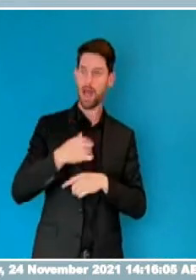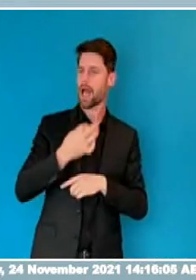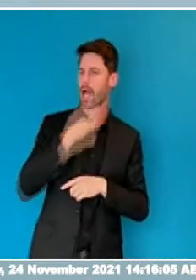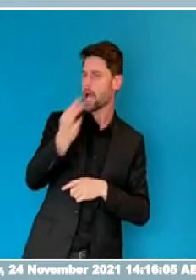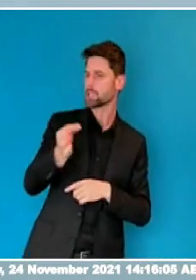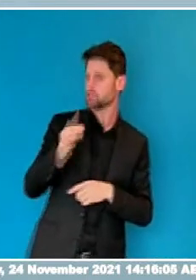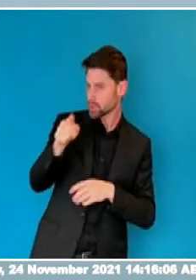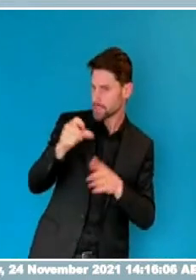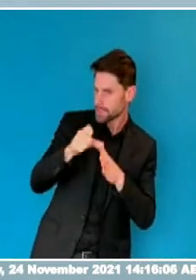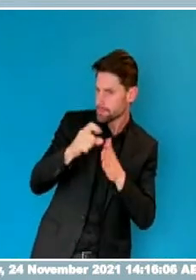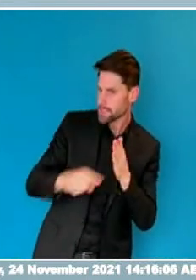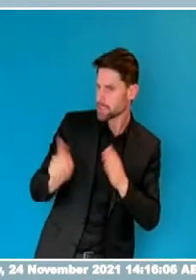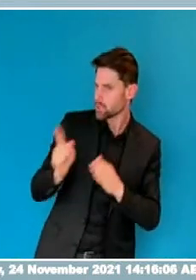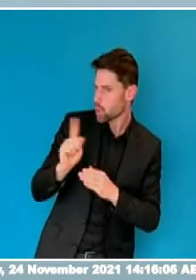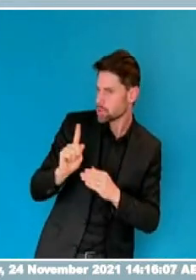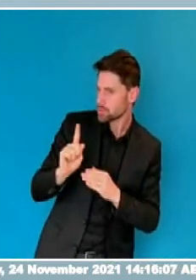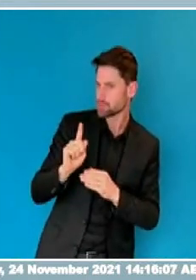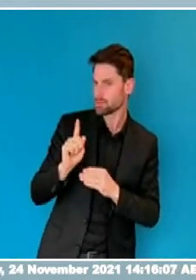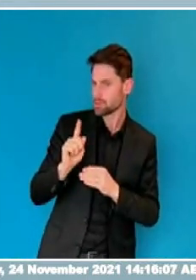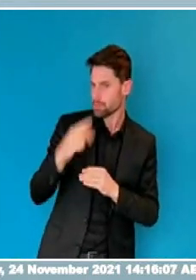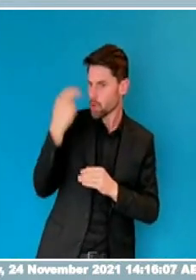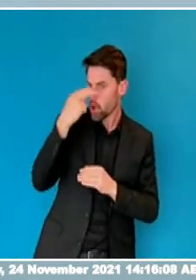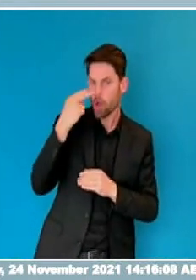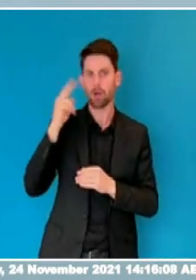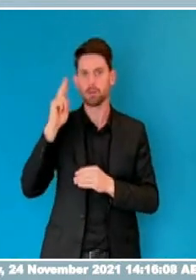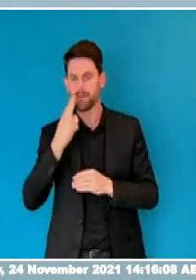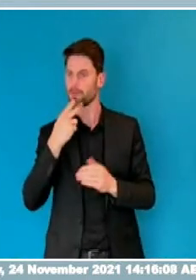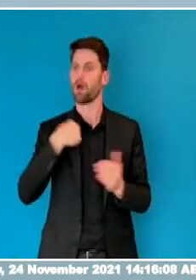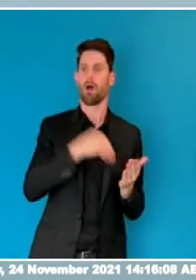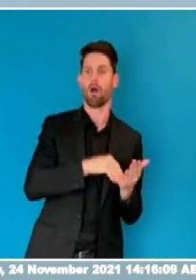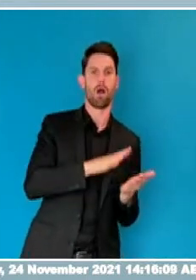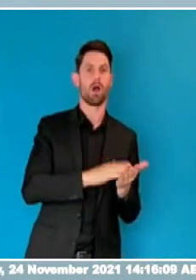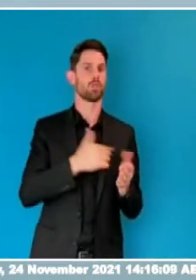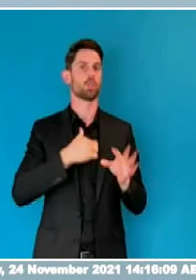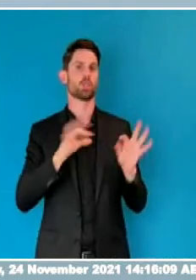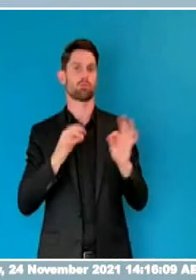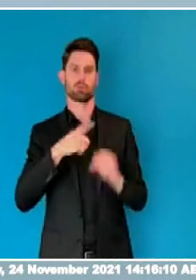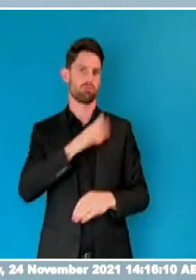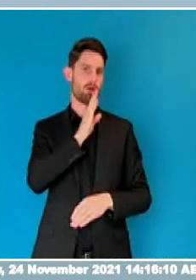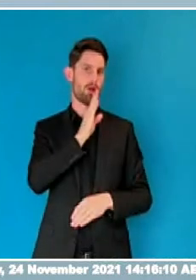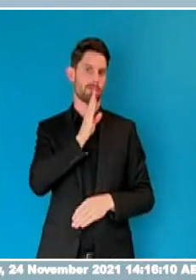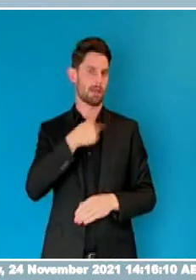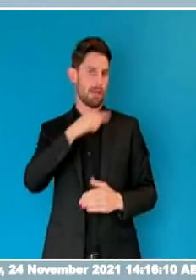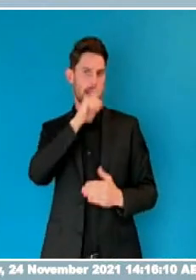has a concern just meeting our privacy obligations there.